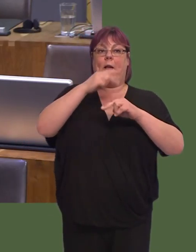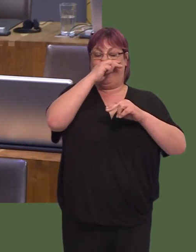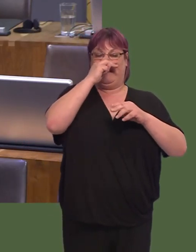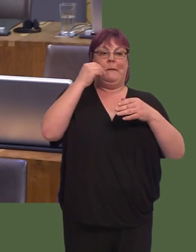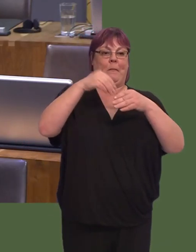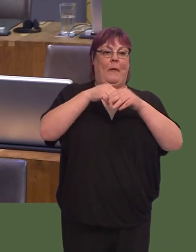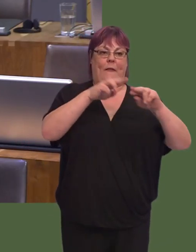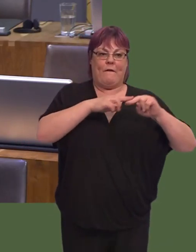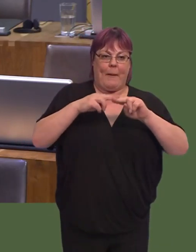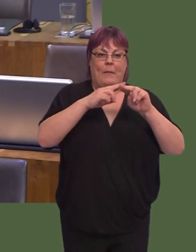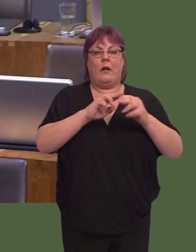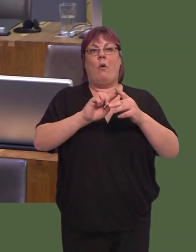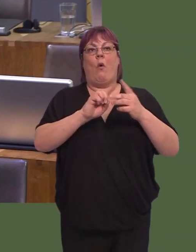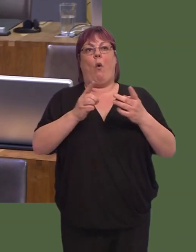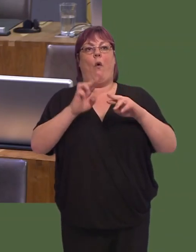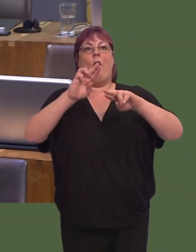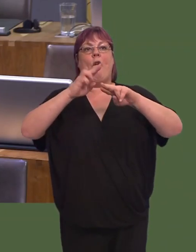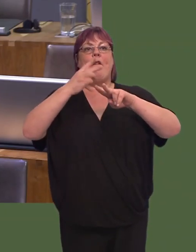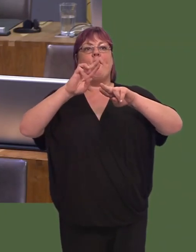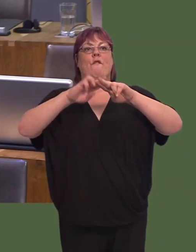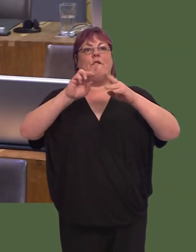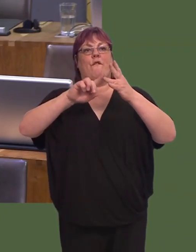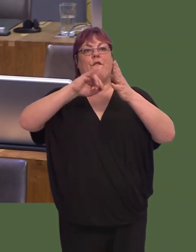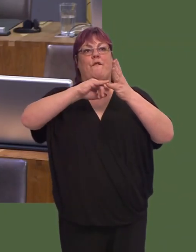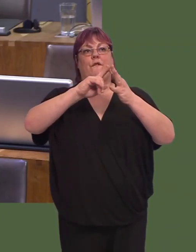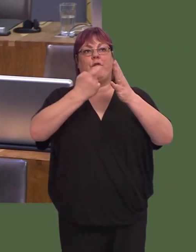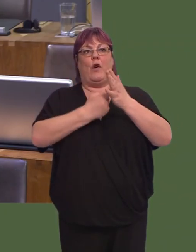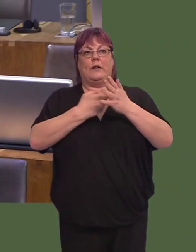So, we can't currently fund child minders to care for children who are related to them